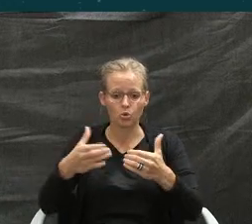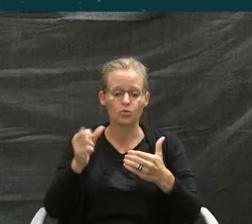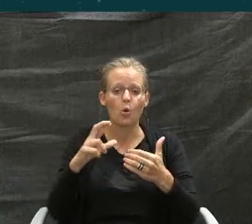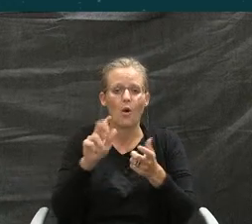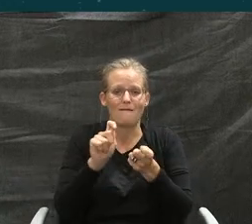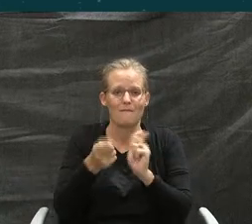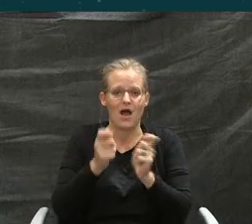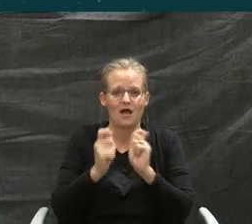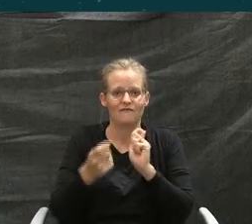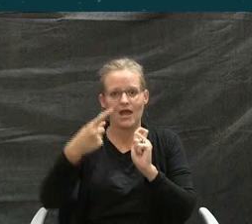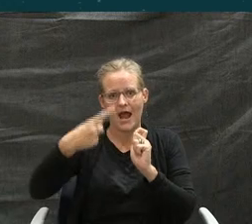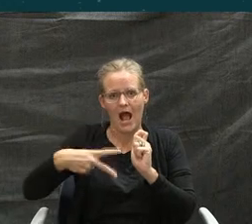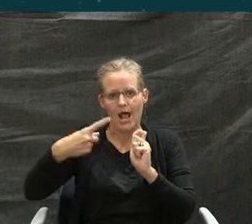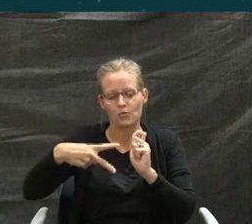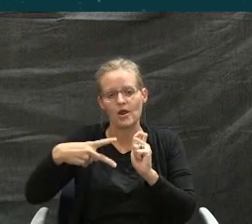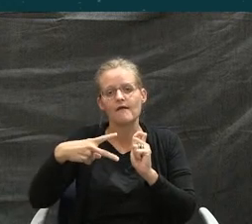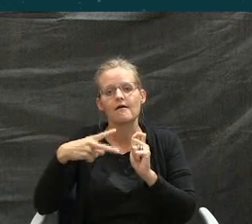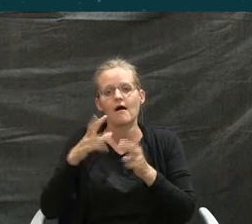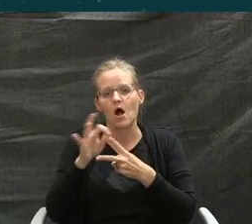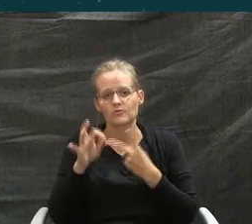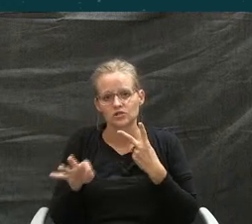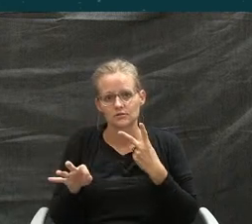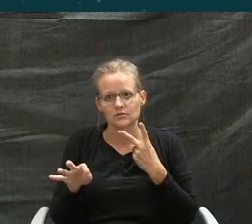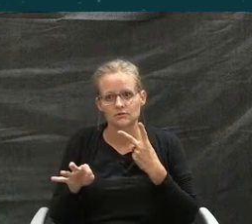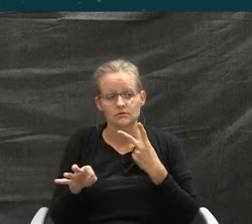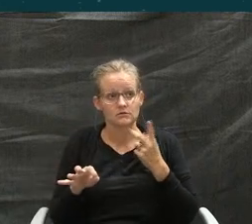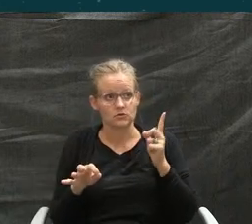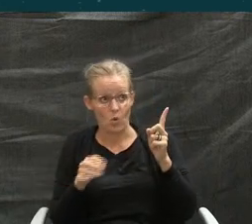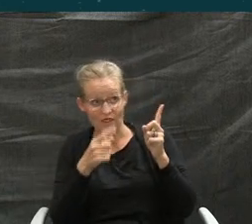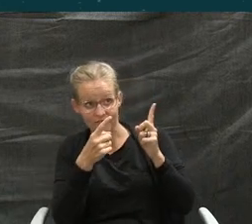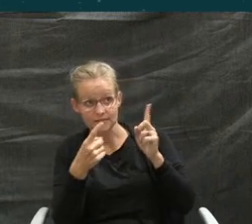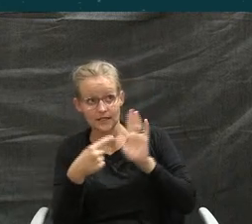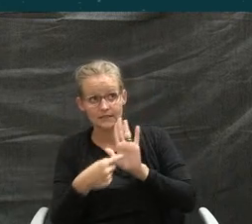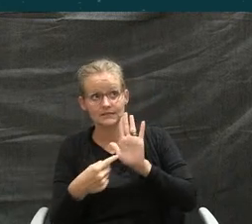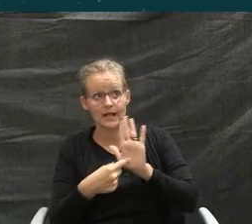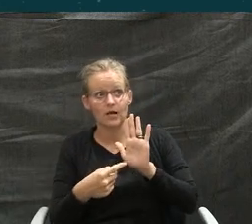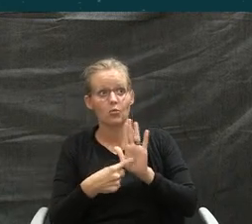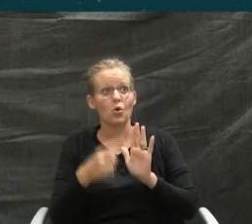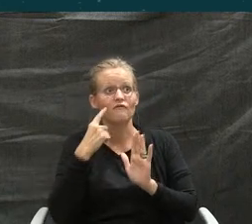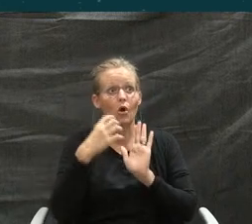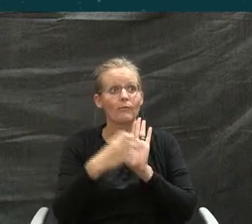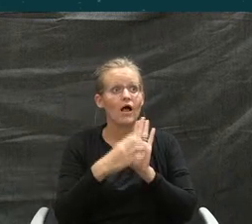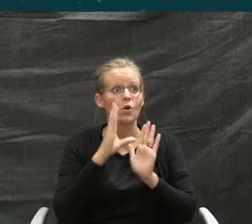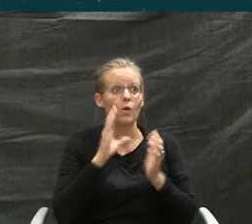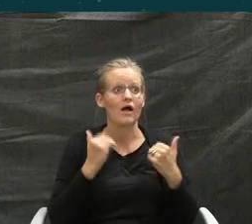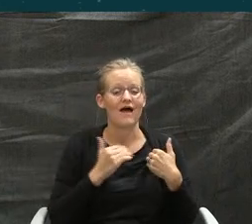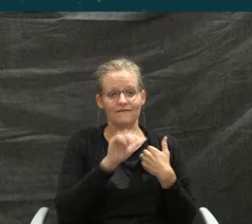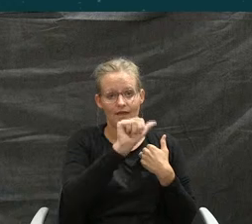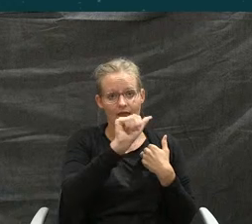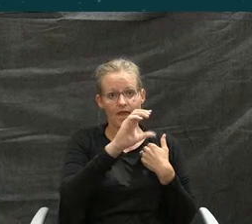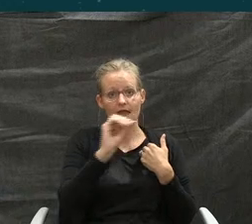options. This is an example of the block schedule. They'll be a an B days similar to the spring.